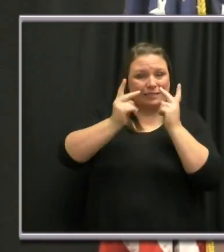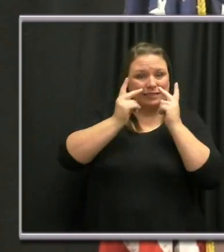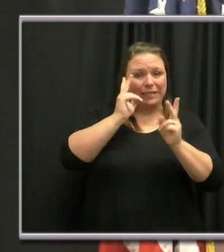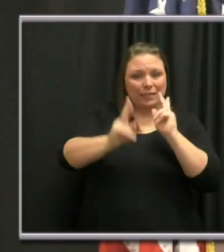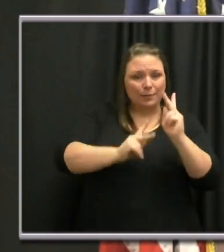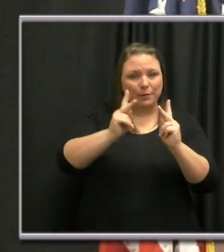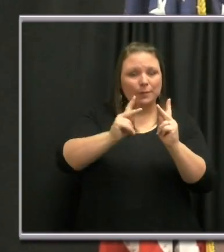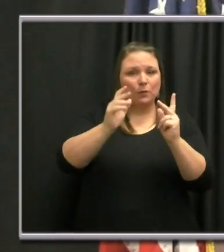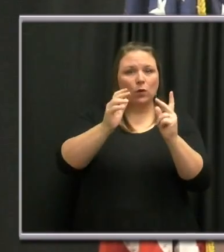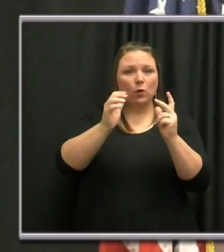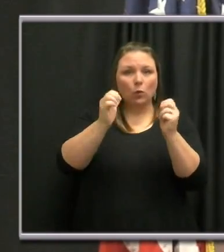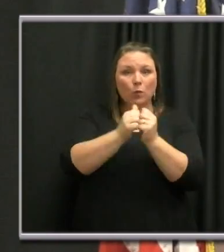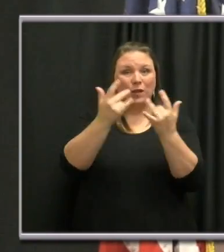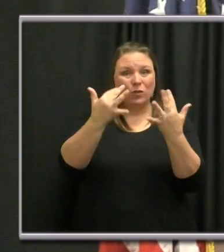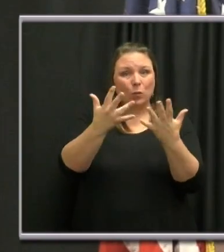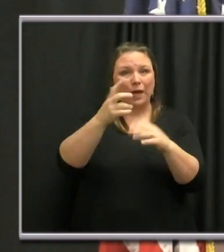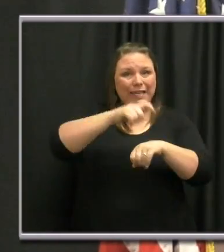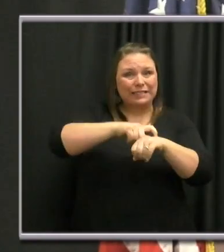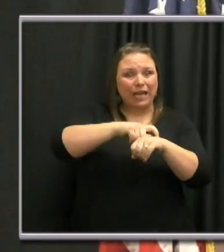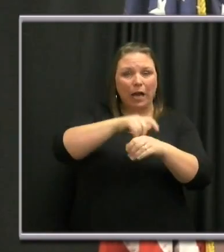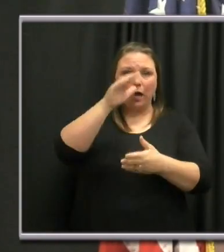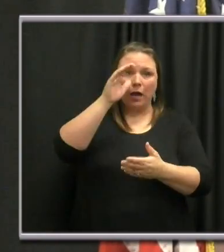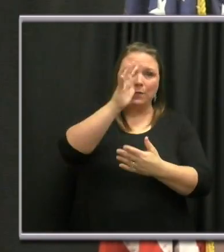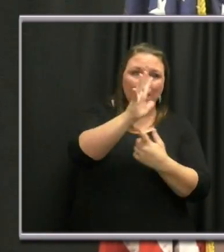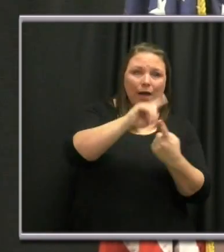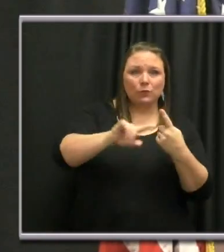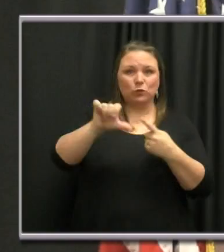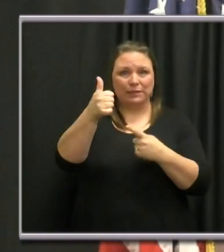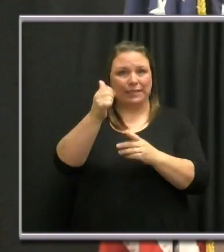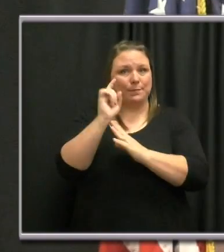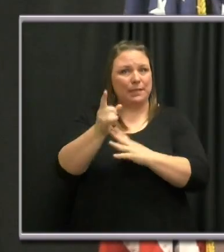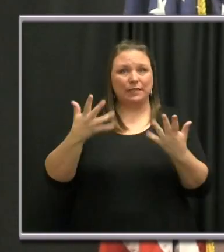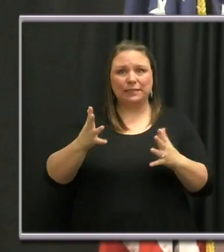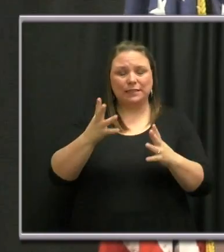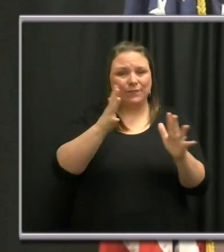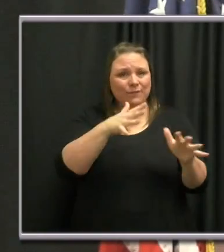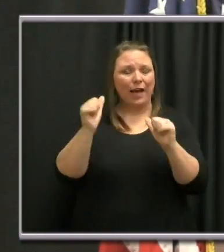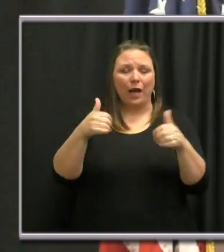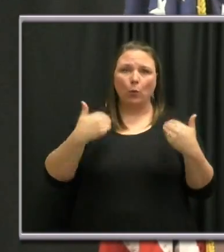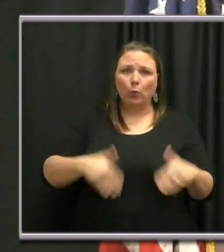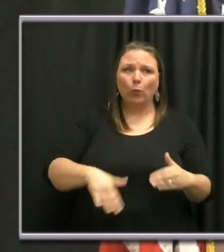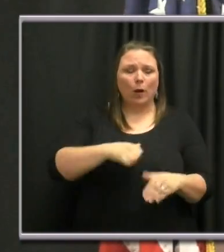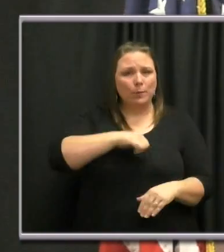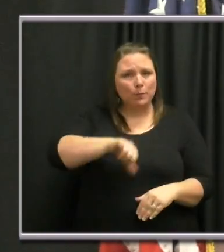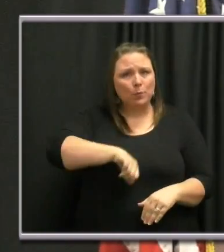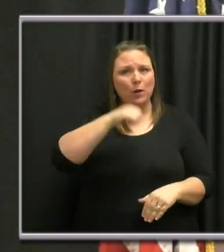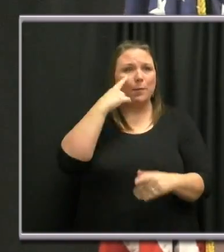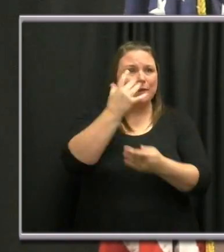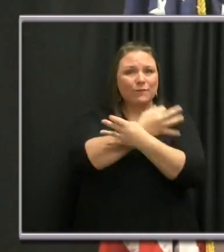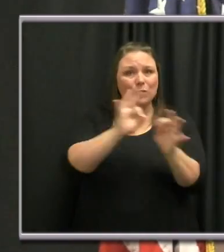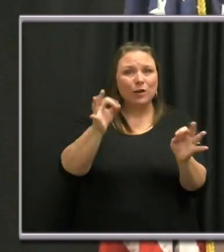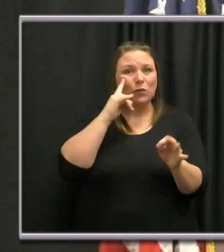AND I HAVE TO SAY WE'VE BEEN ABLE TO SEE PEOPLE WITH THE WEIGHT TERM TYPE WAIT TIME FIVE TO TEN MINUTES I'M ACTUALLY